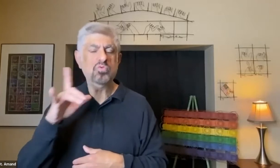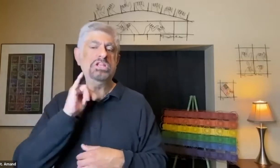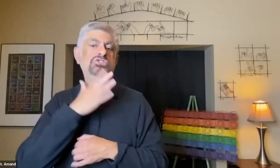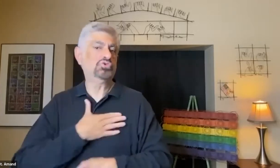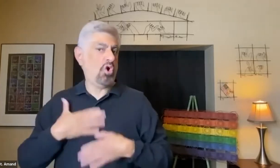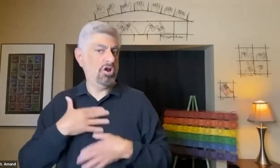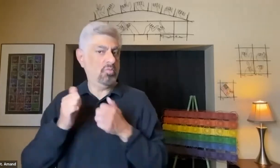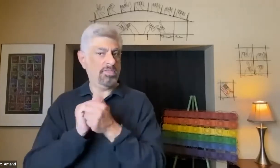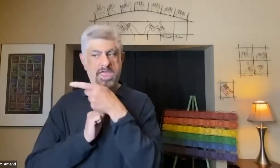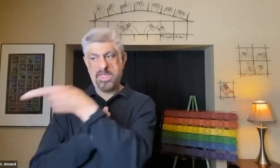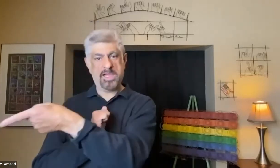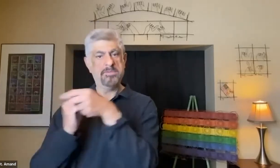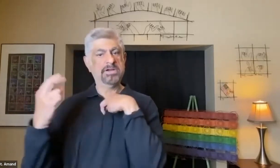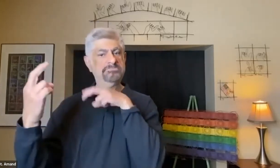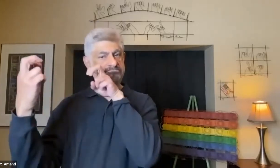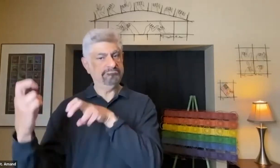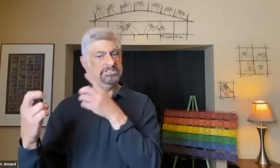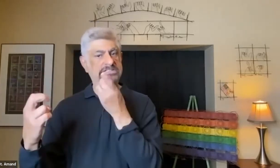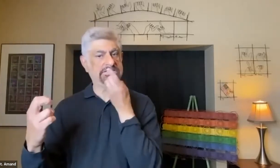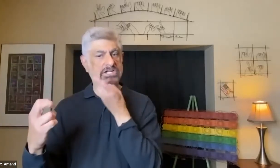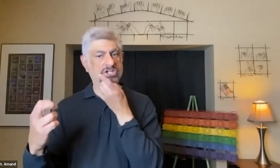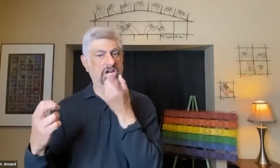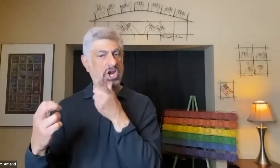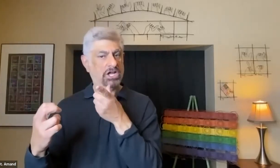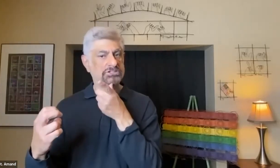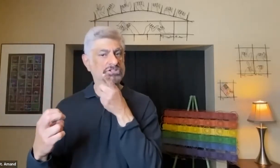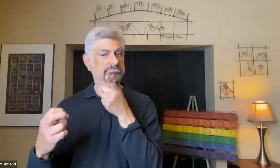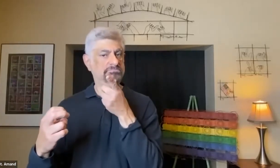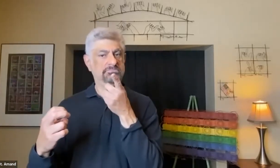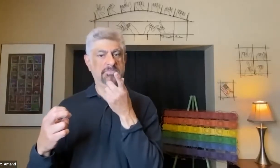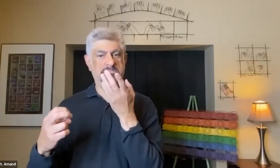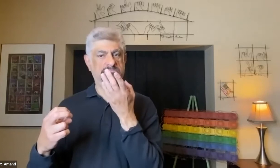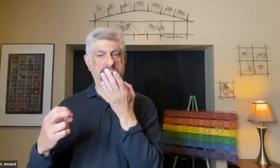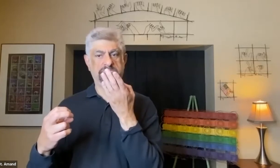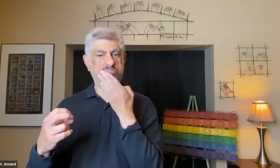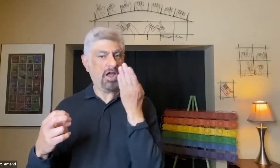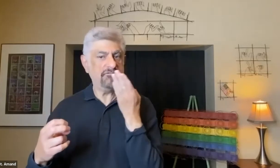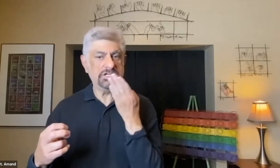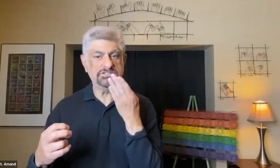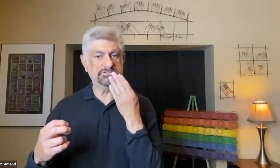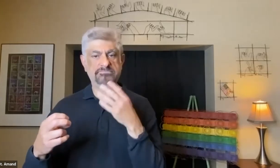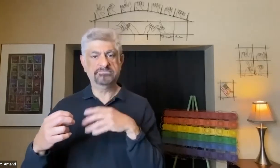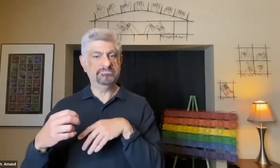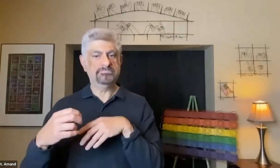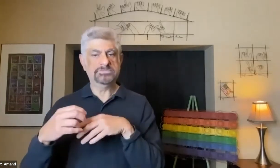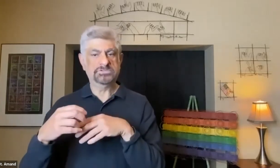happening or something opening soon thereafter. But I would love having dinner with him or lunch